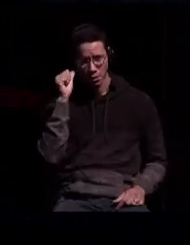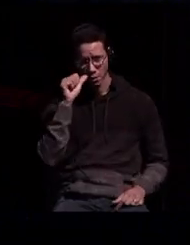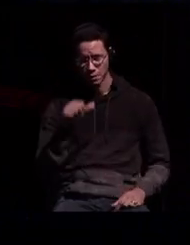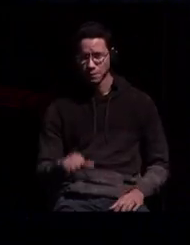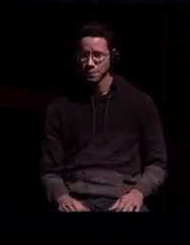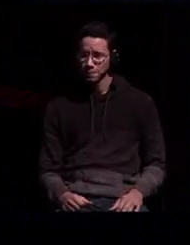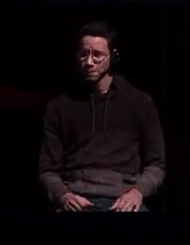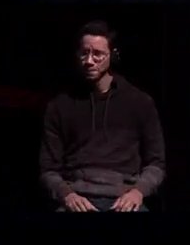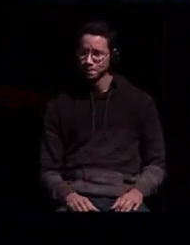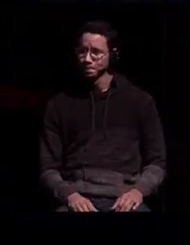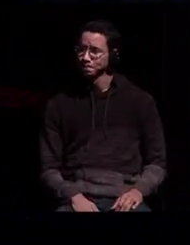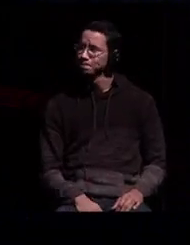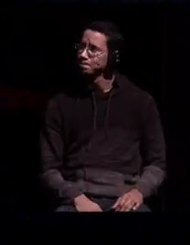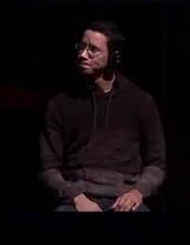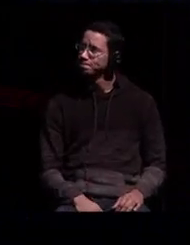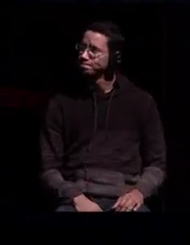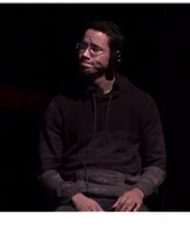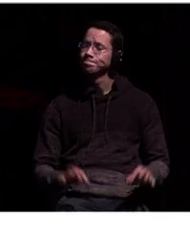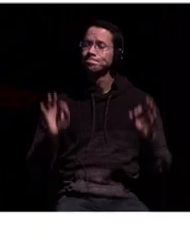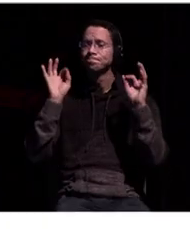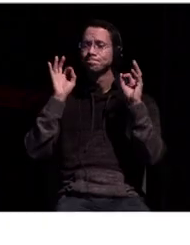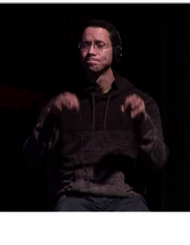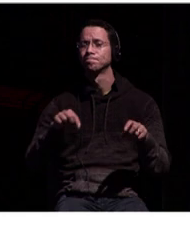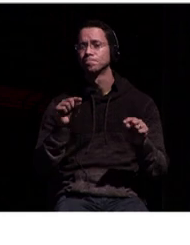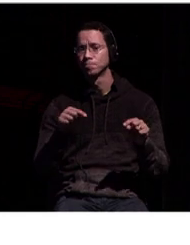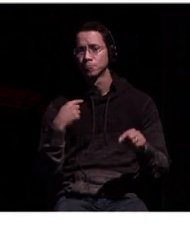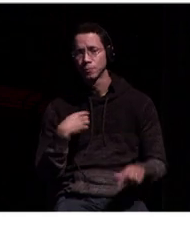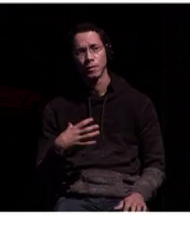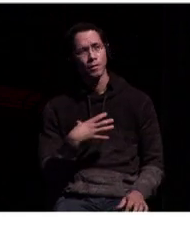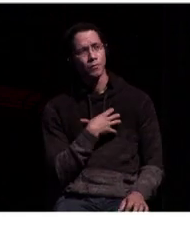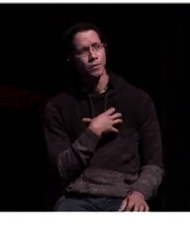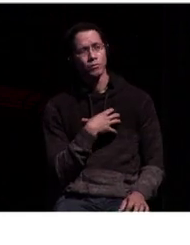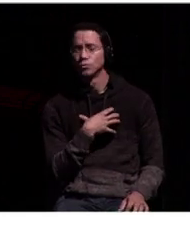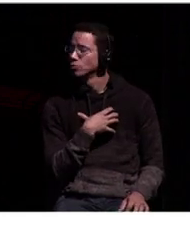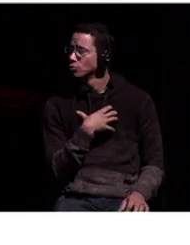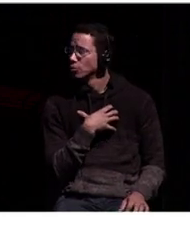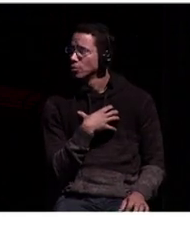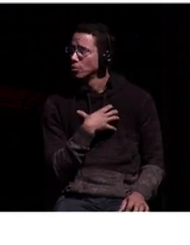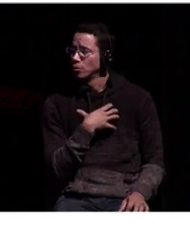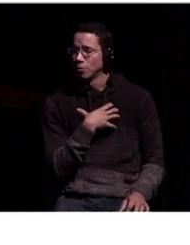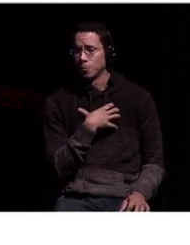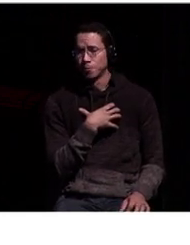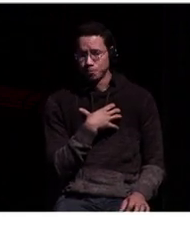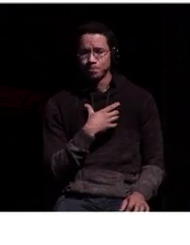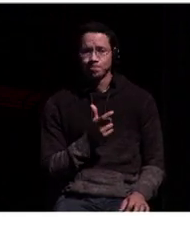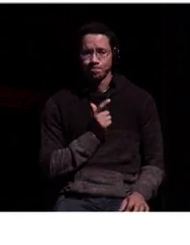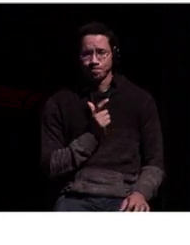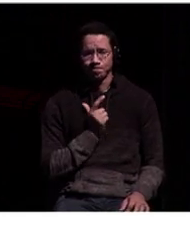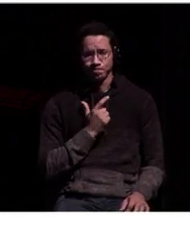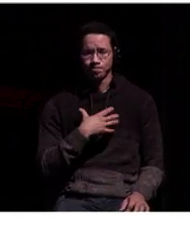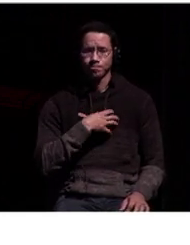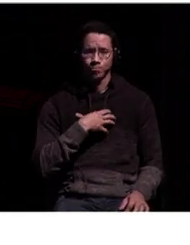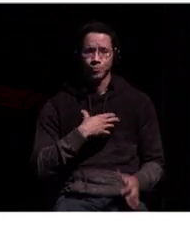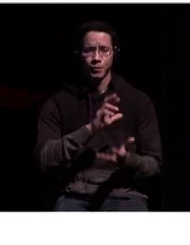I’m finishing. The effects are many. Firstly, there is a lack of tourism policies that are sensitive